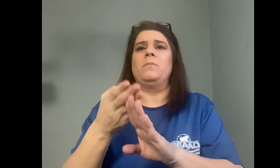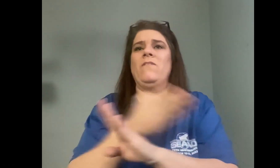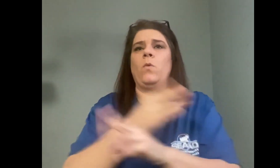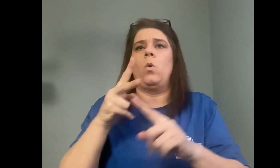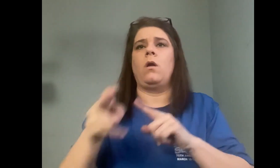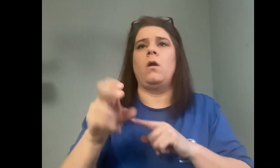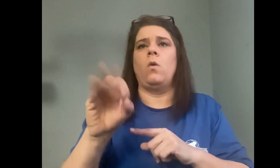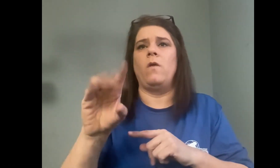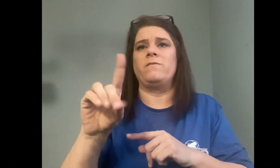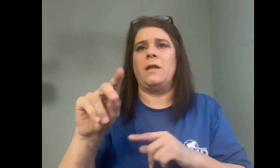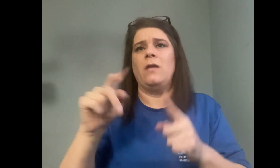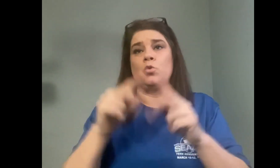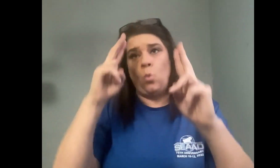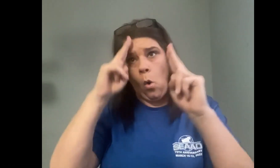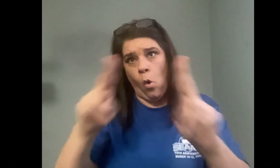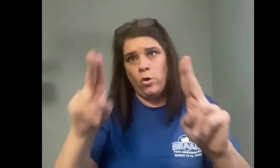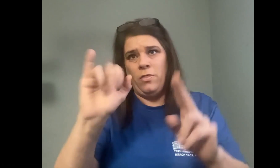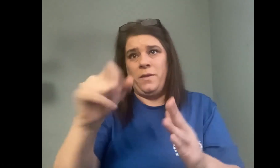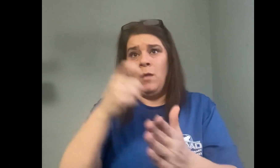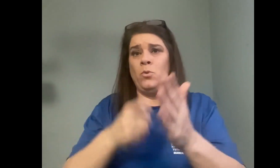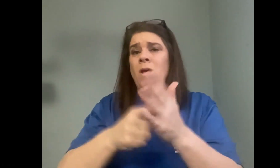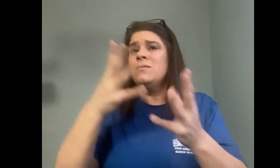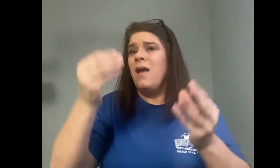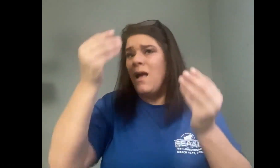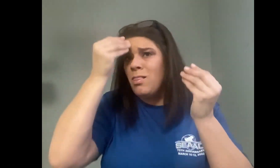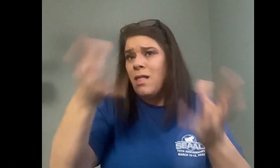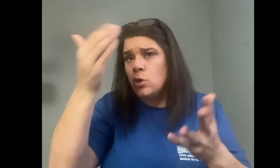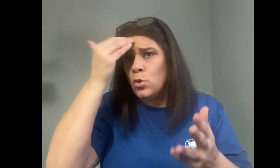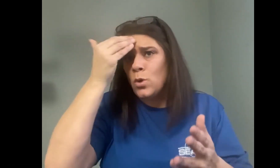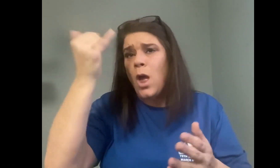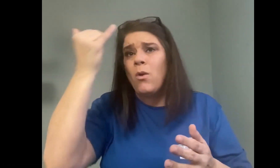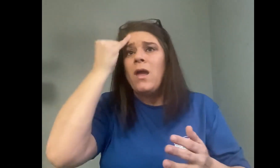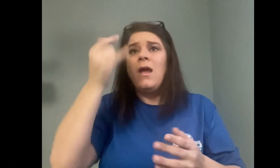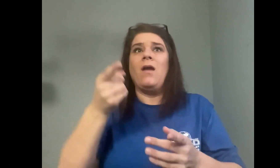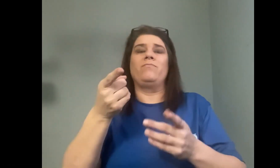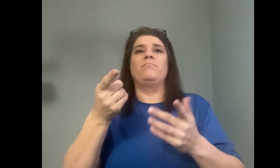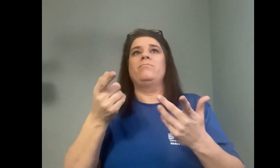So be sure to reserve the room before the cutoff date so that you can honor that price.